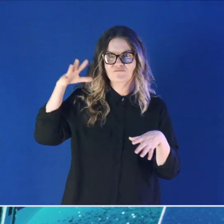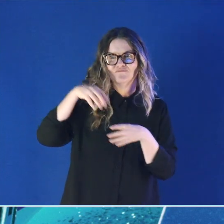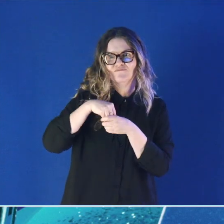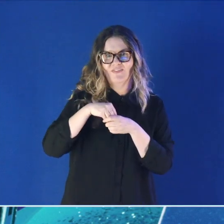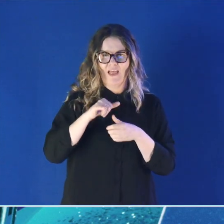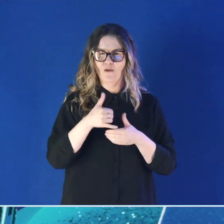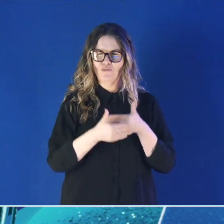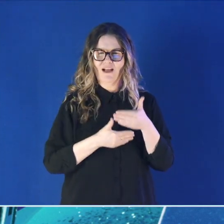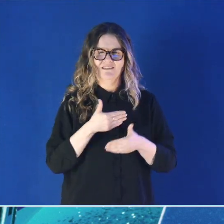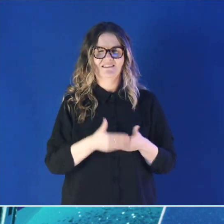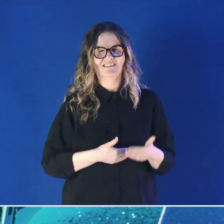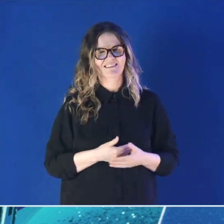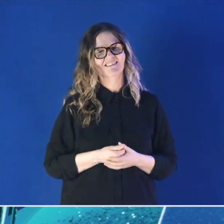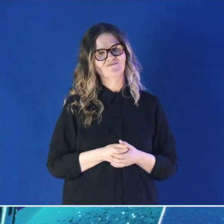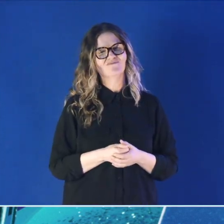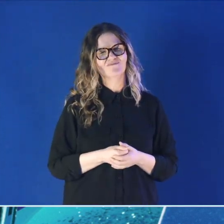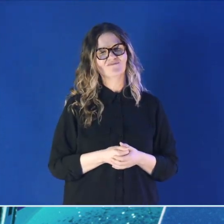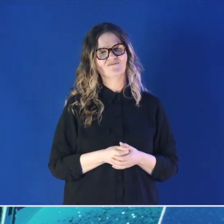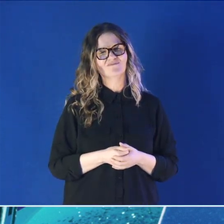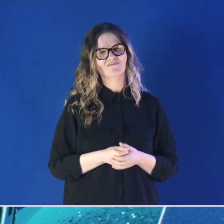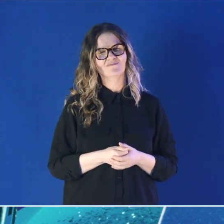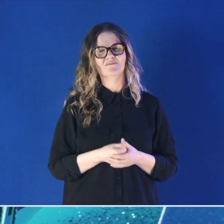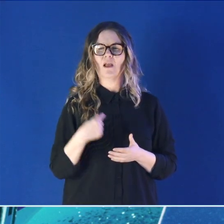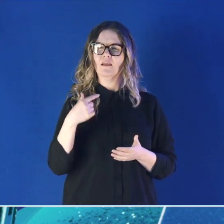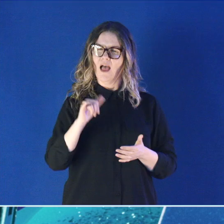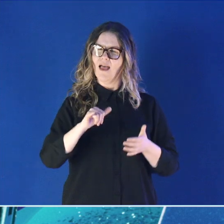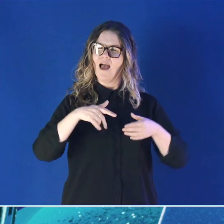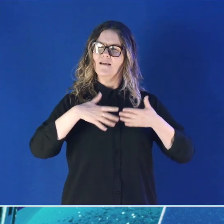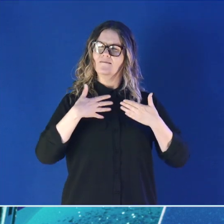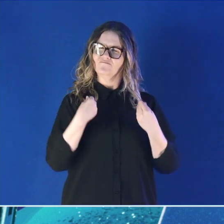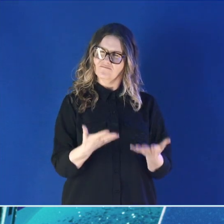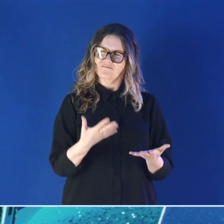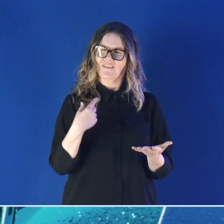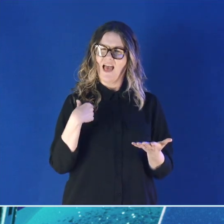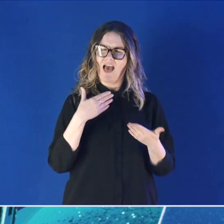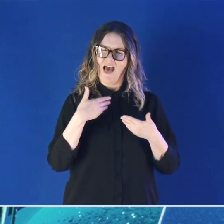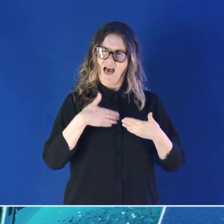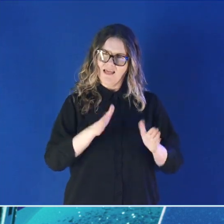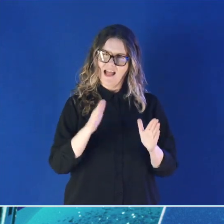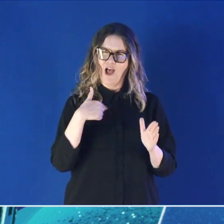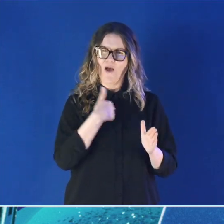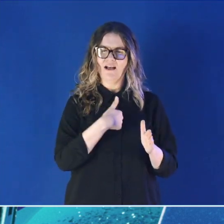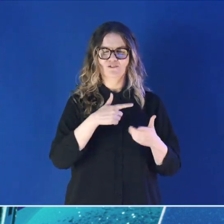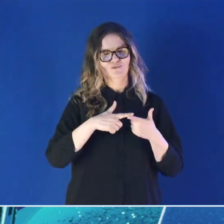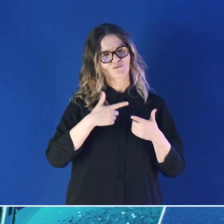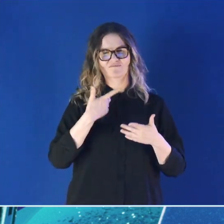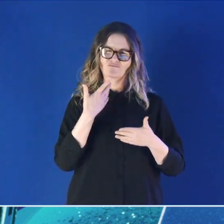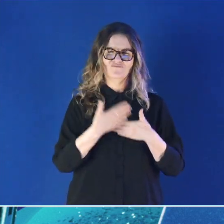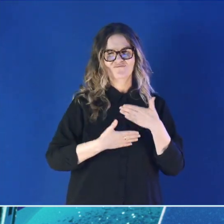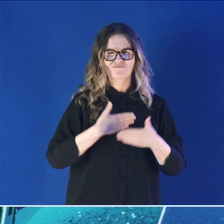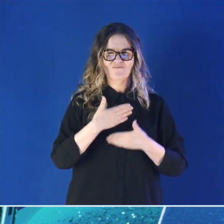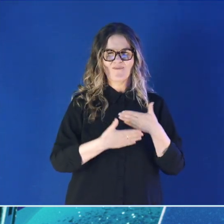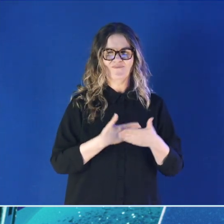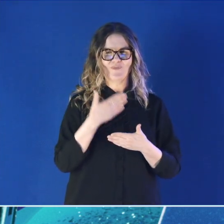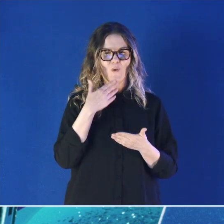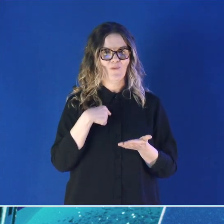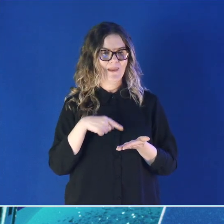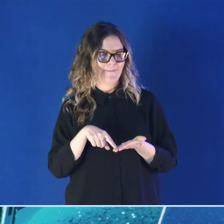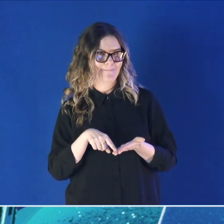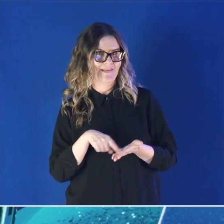That allowed us to go out, spend the time, pay ourselves rent and ramen and make this impact.